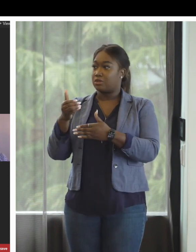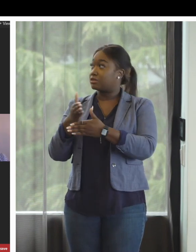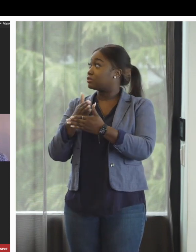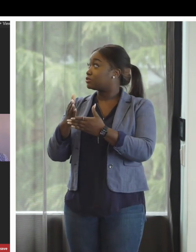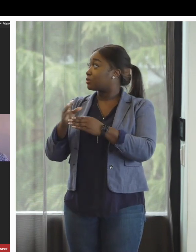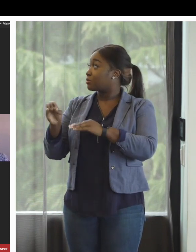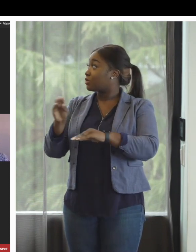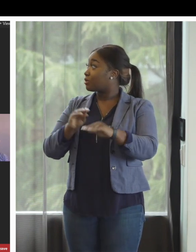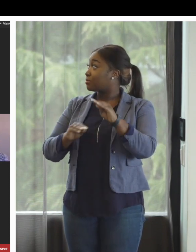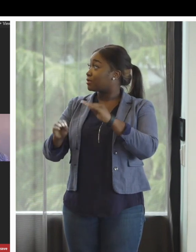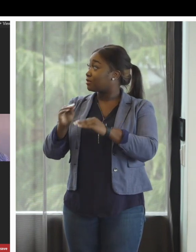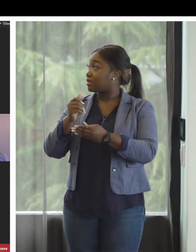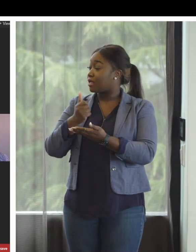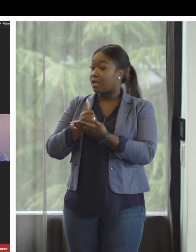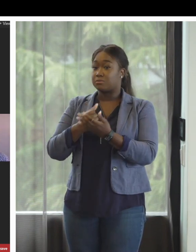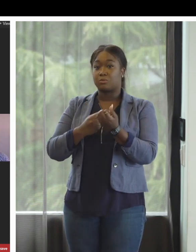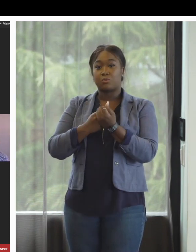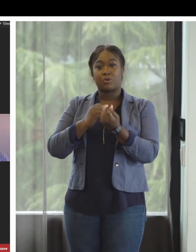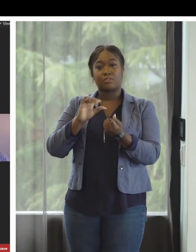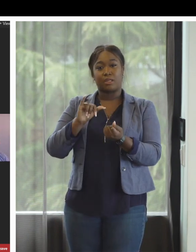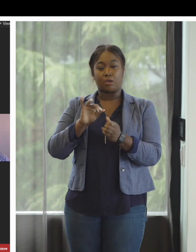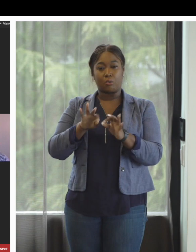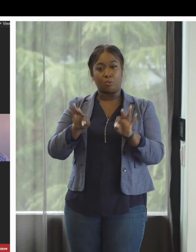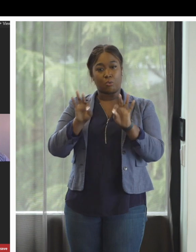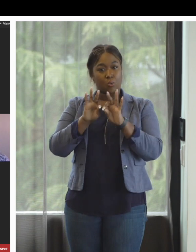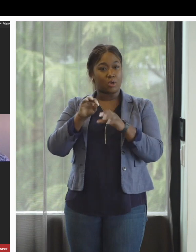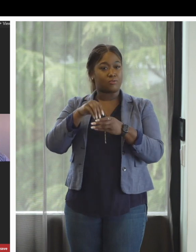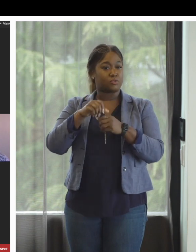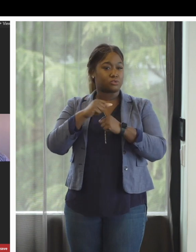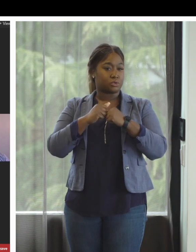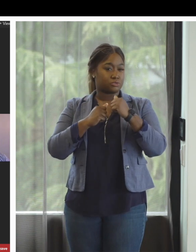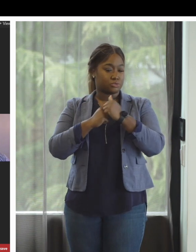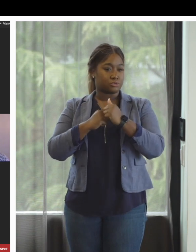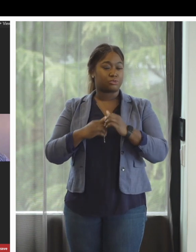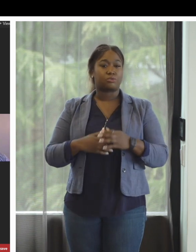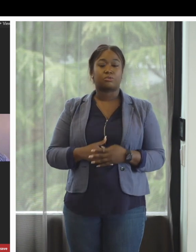infrastructure. . The working group I want to talk